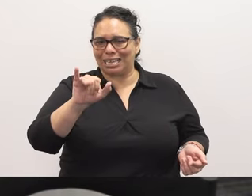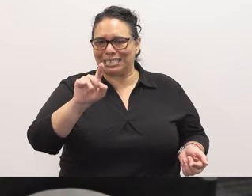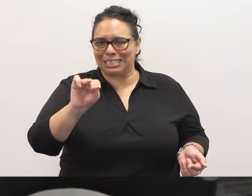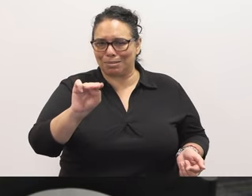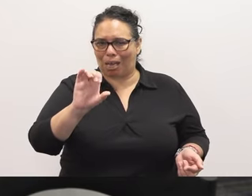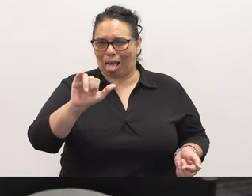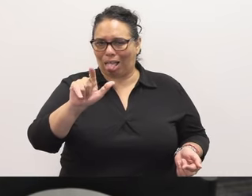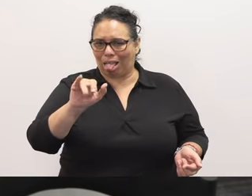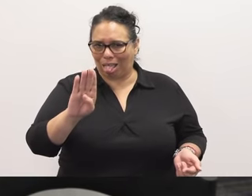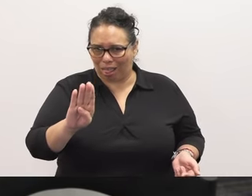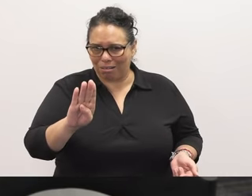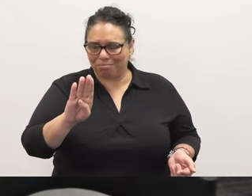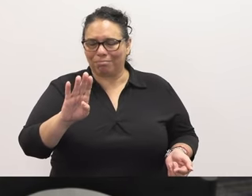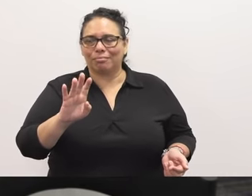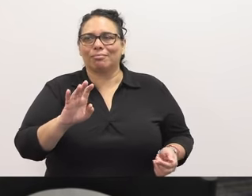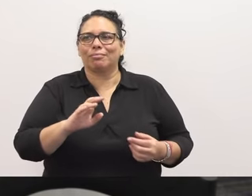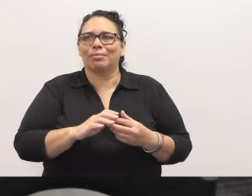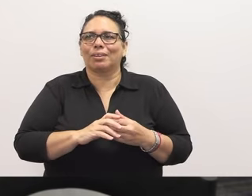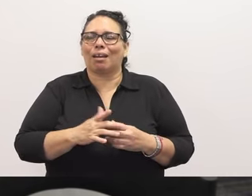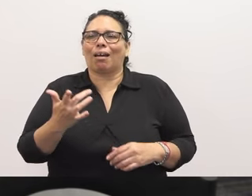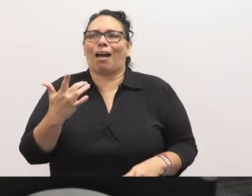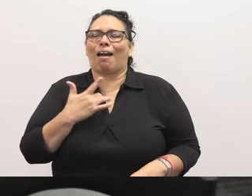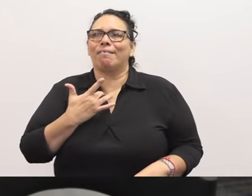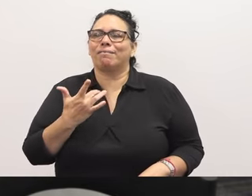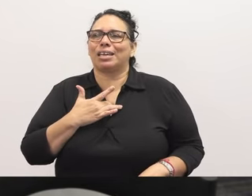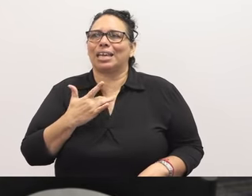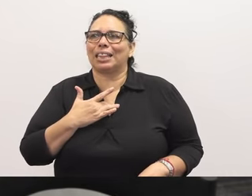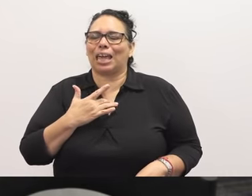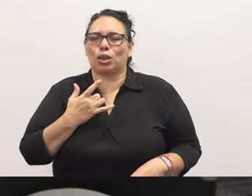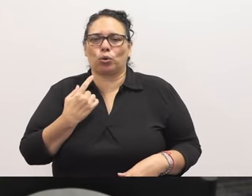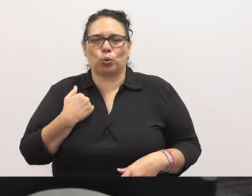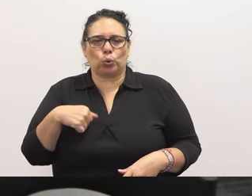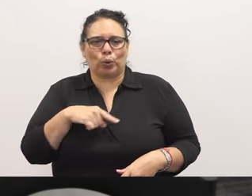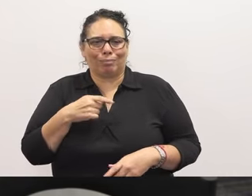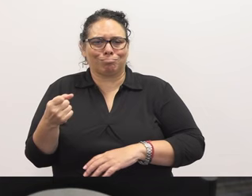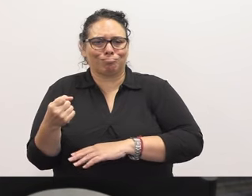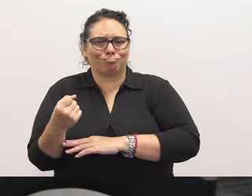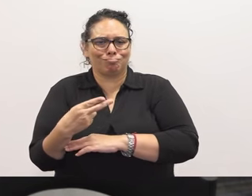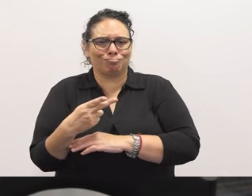I feel like we were ahead of the rest of the district in terms of the work we were doing,